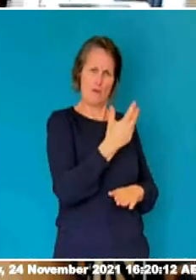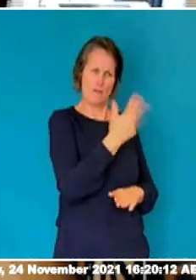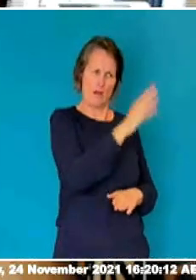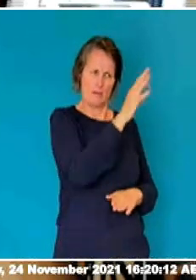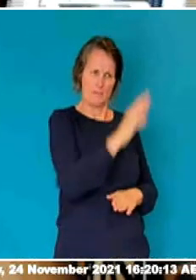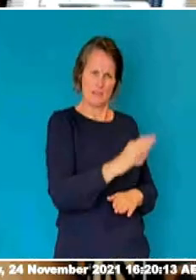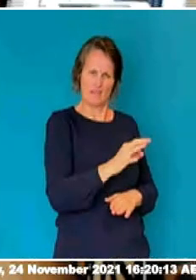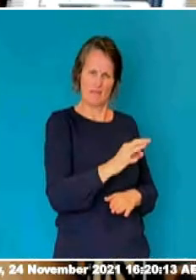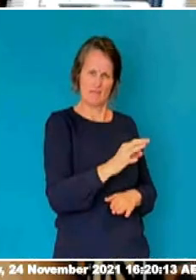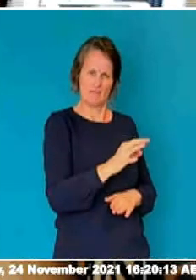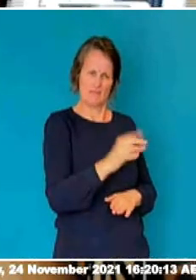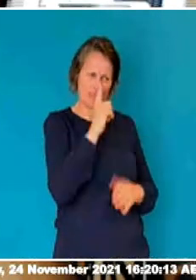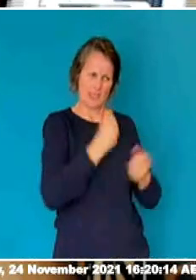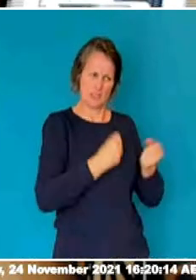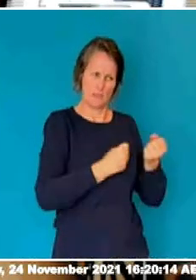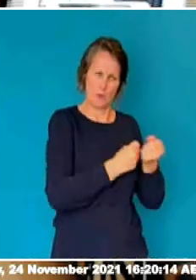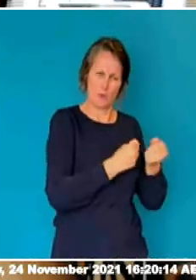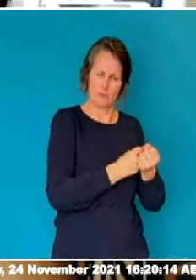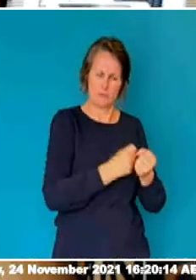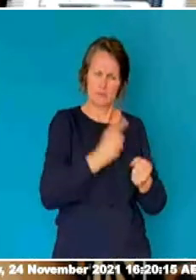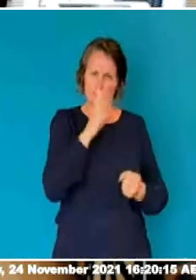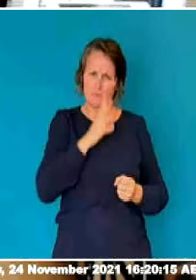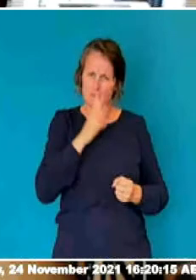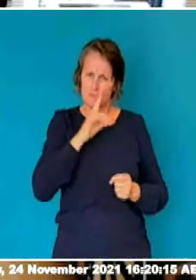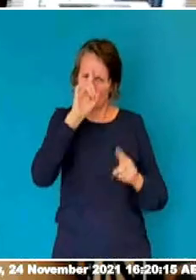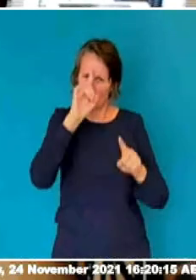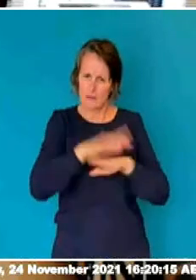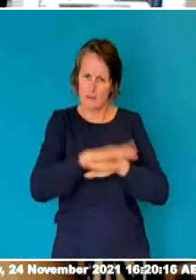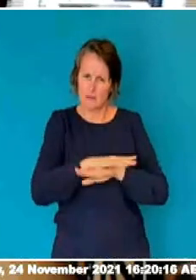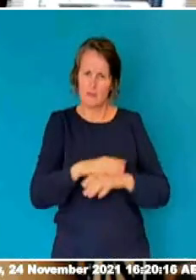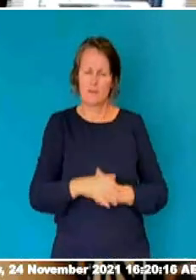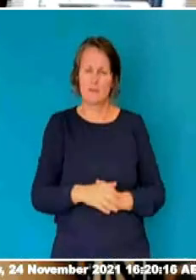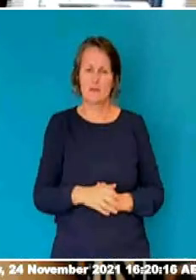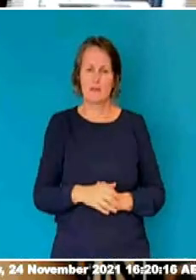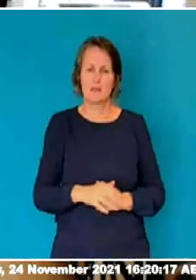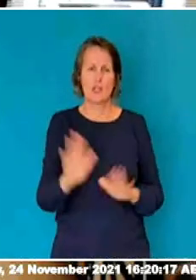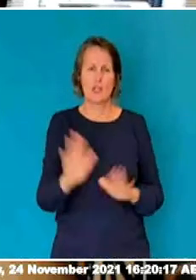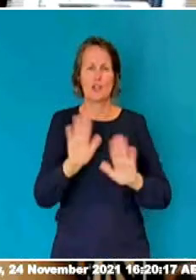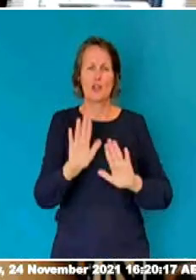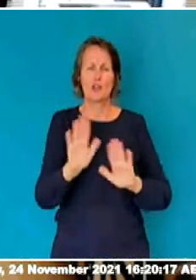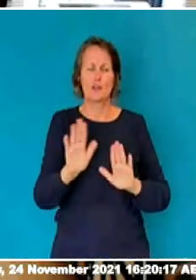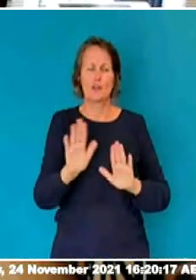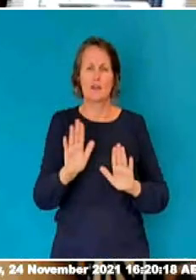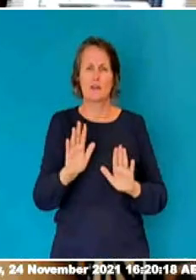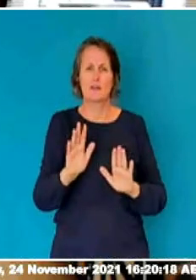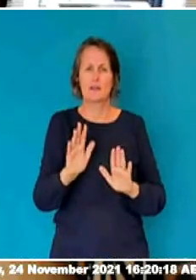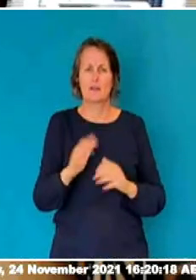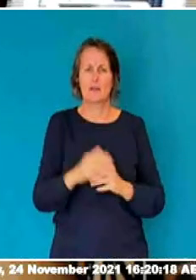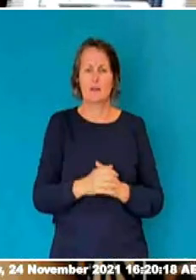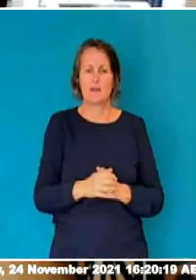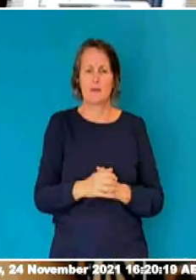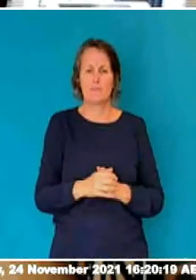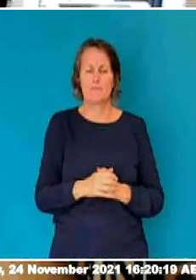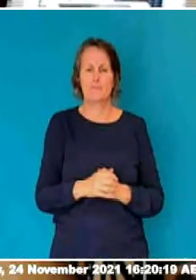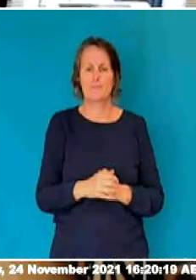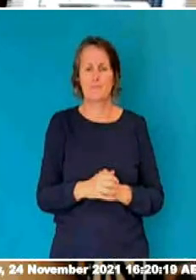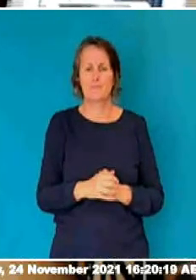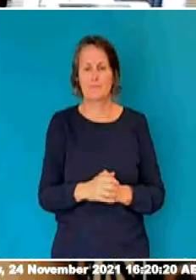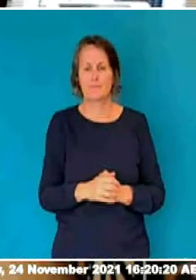I think, Commissioner, it's more around what you've gotÂ we absolutely have